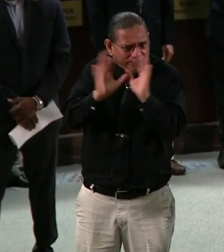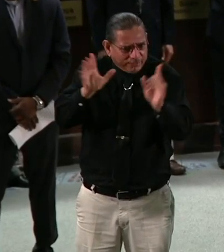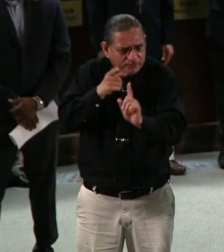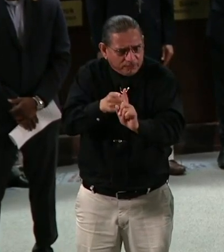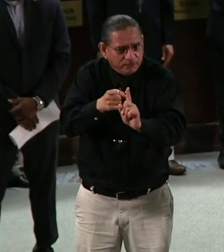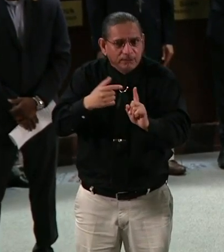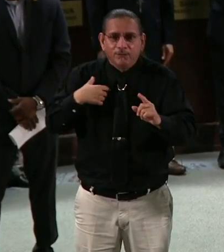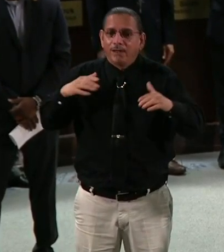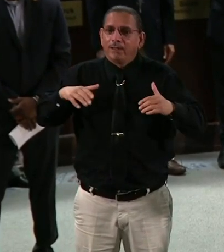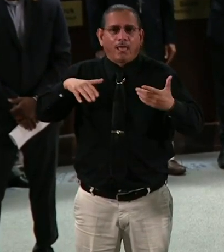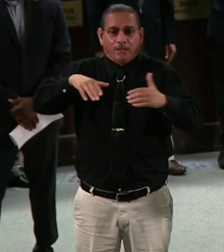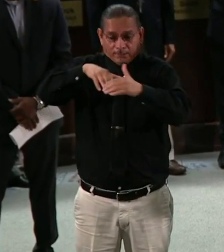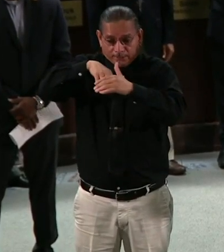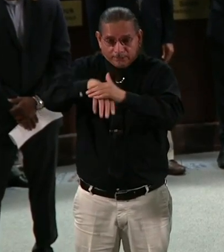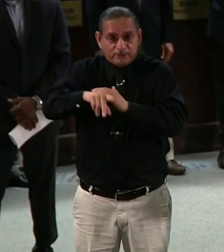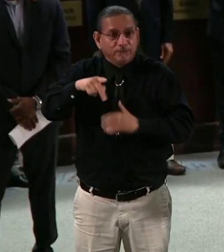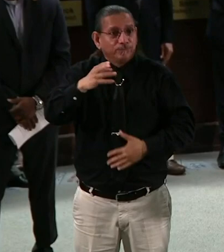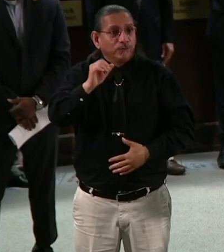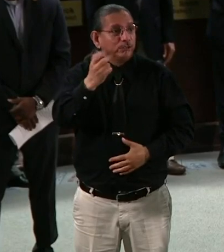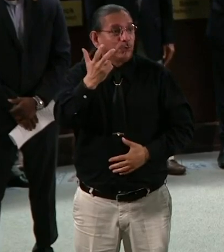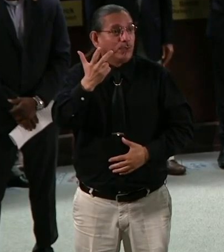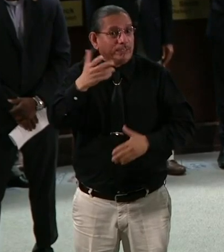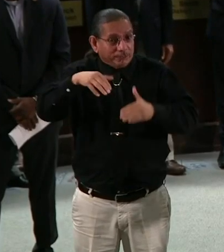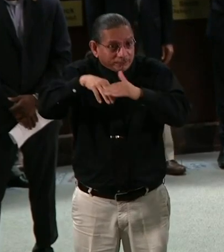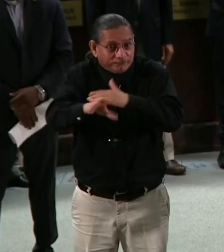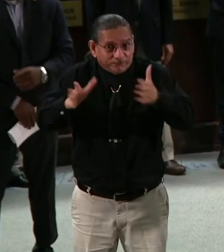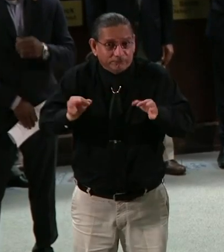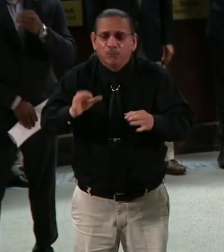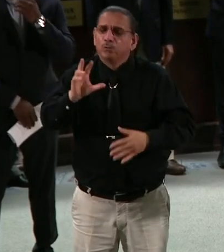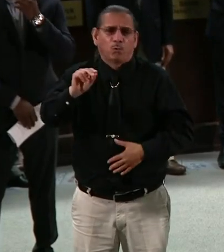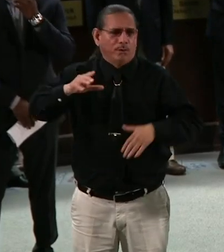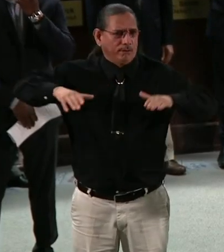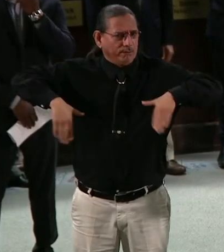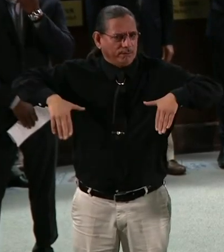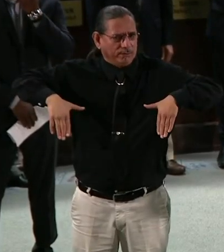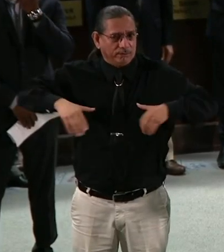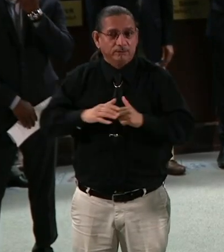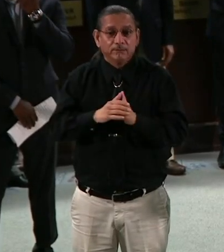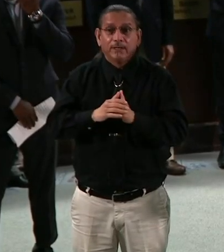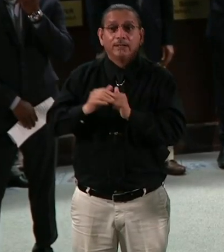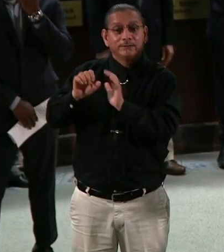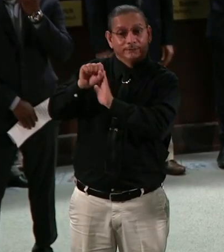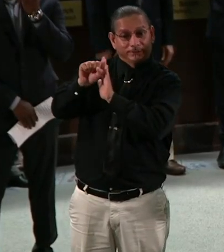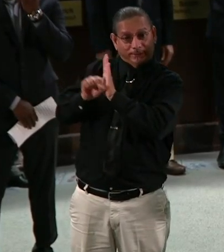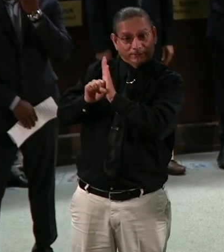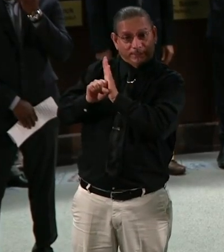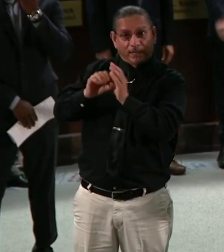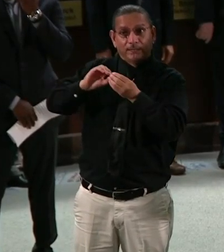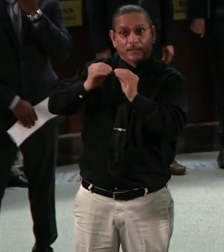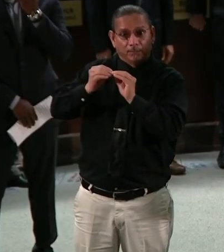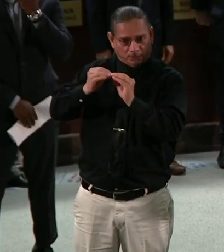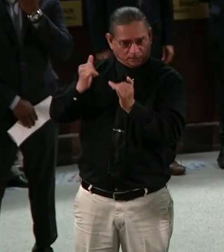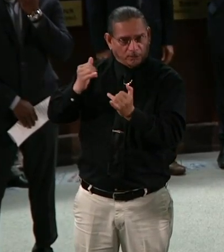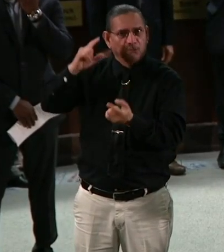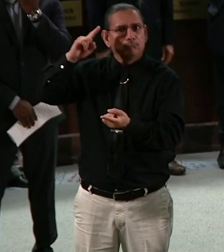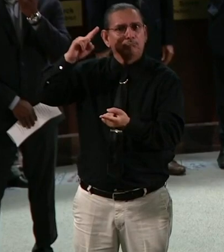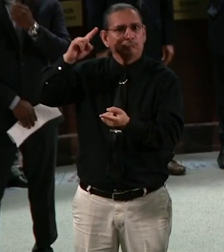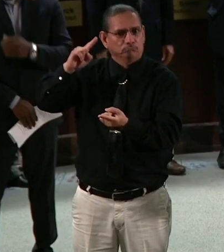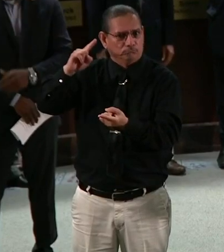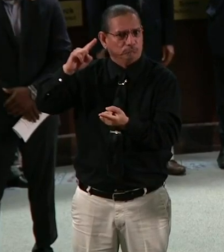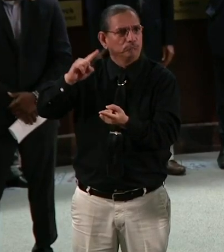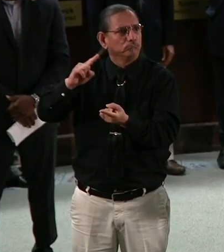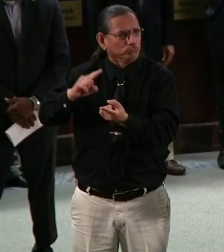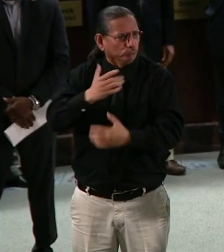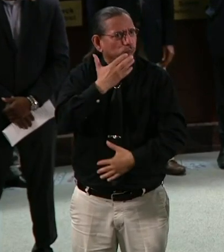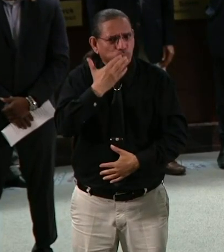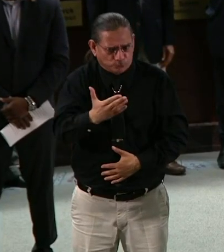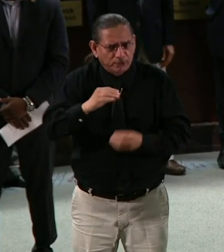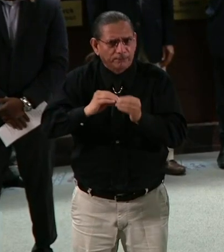LIKE. CLEAR WE ARE NOT. FACE